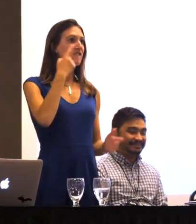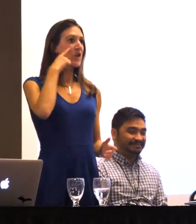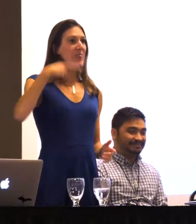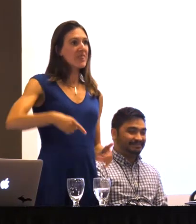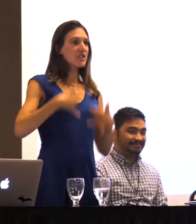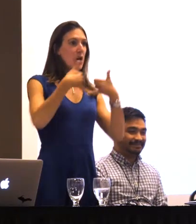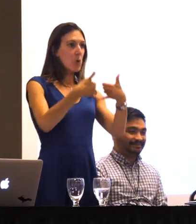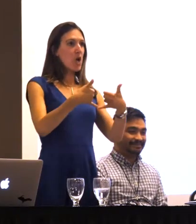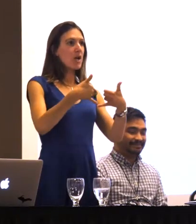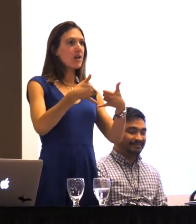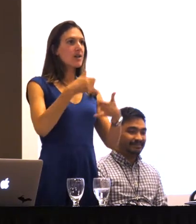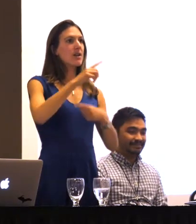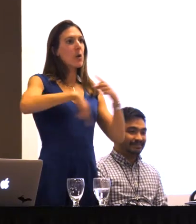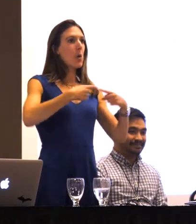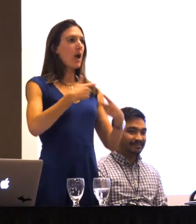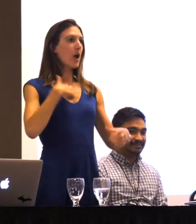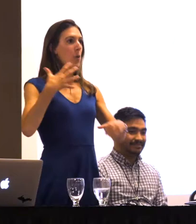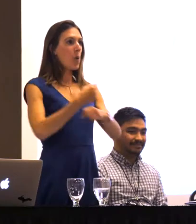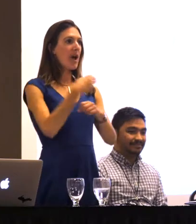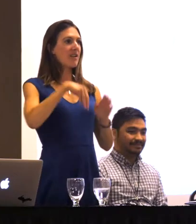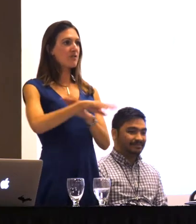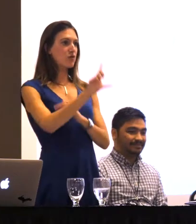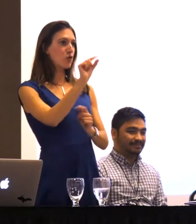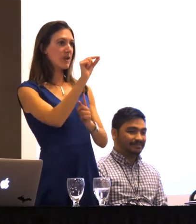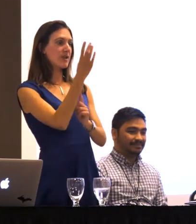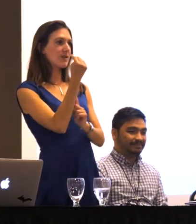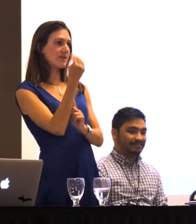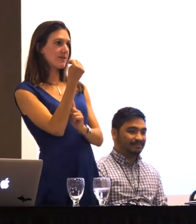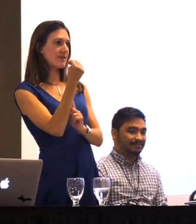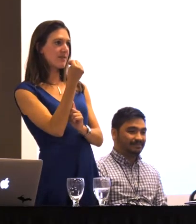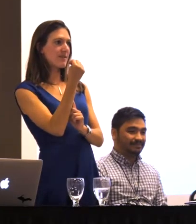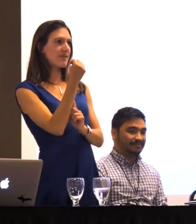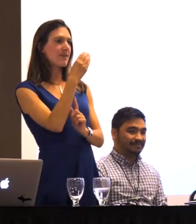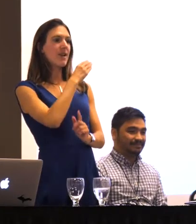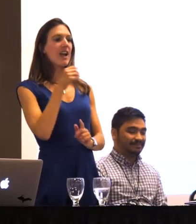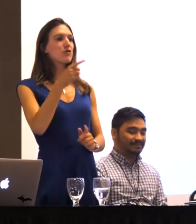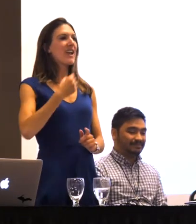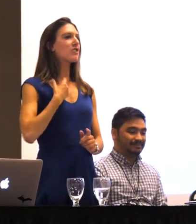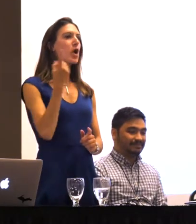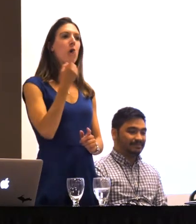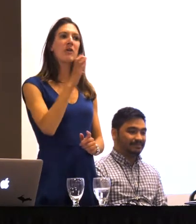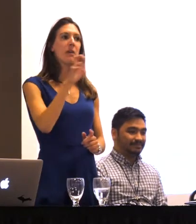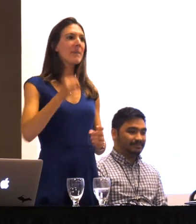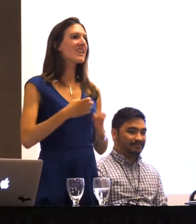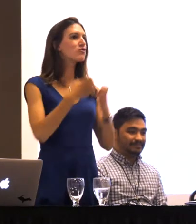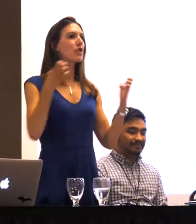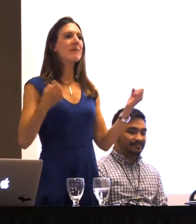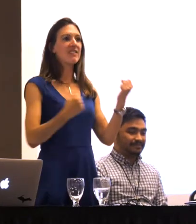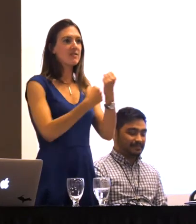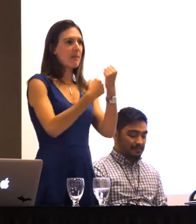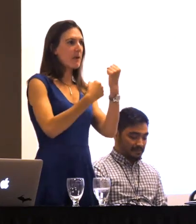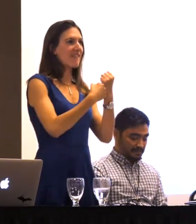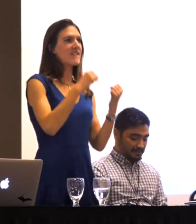was my sponsor for this award when I first won it in 2014, and she has always been extremely